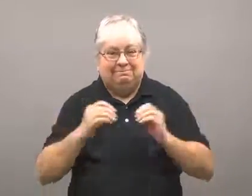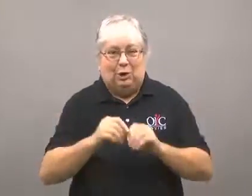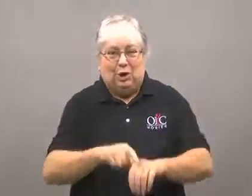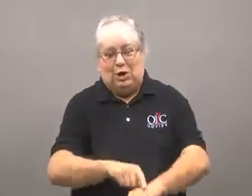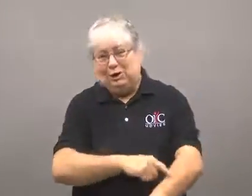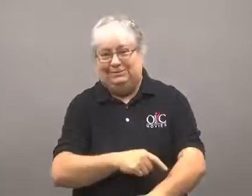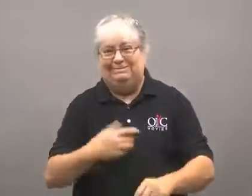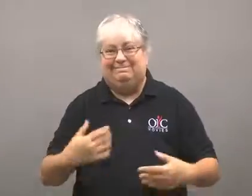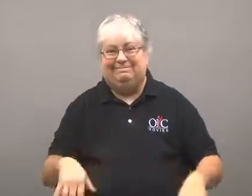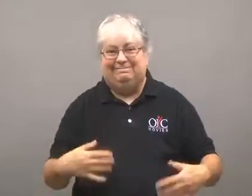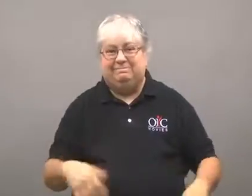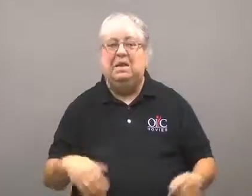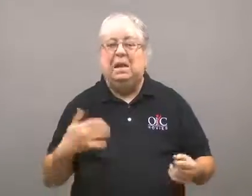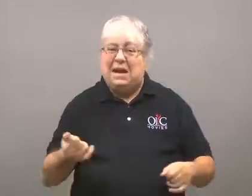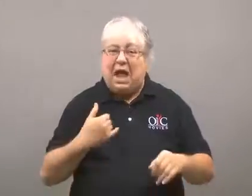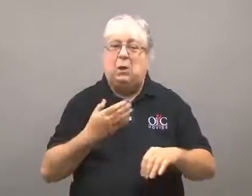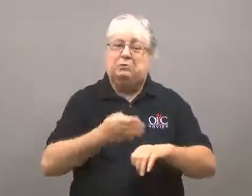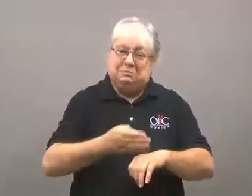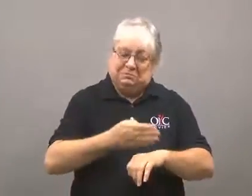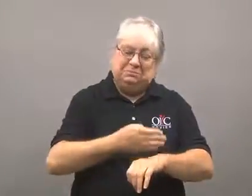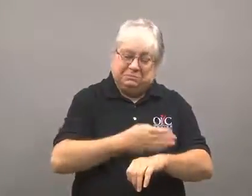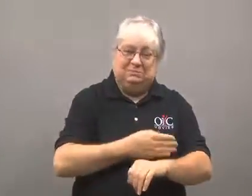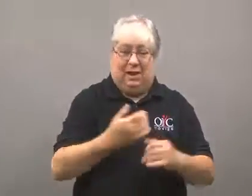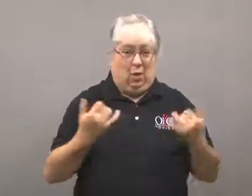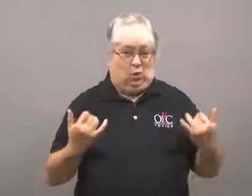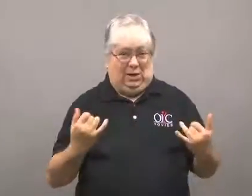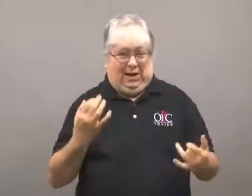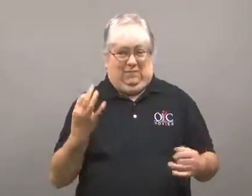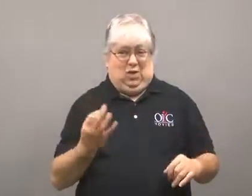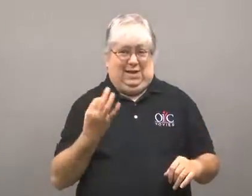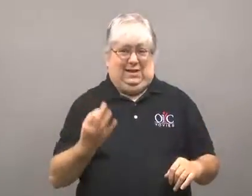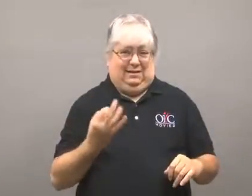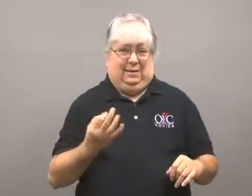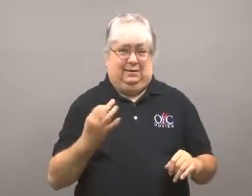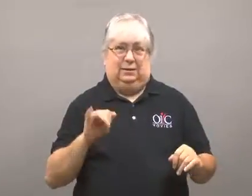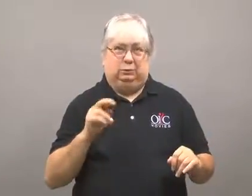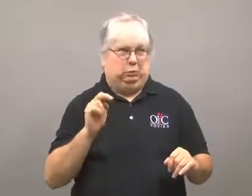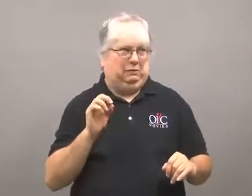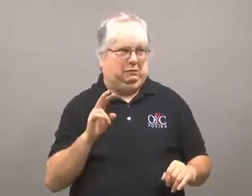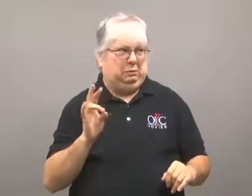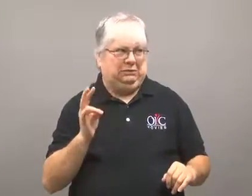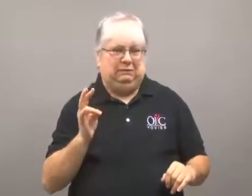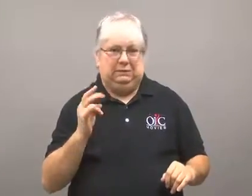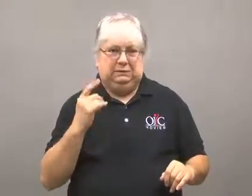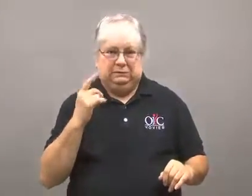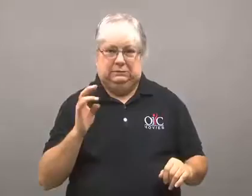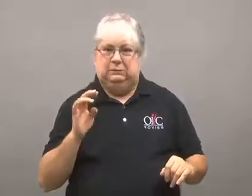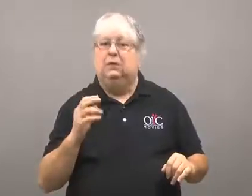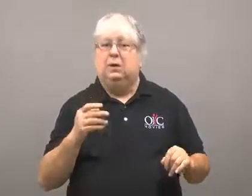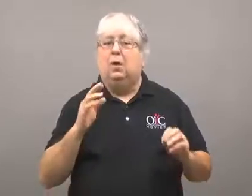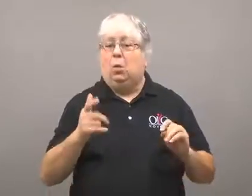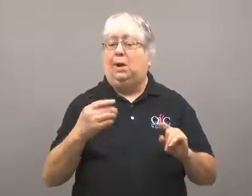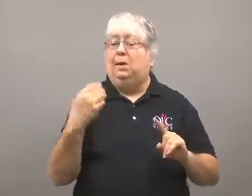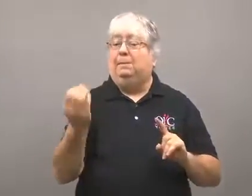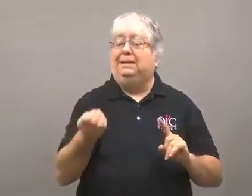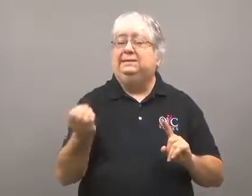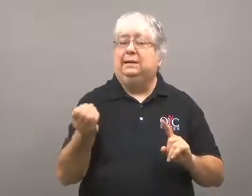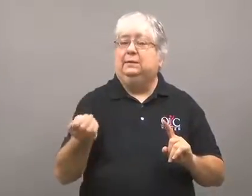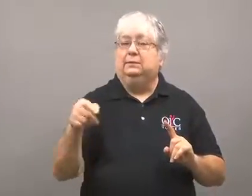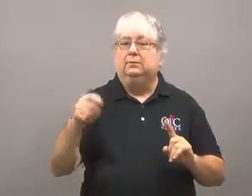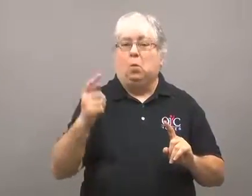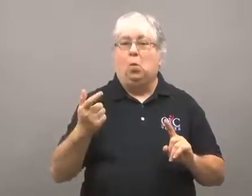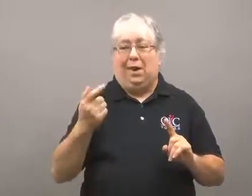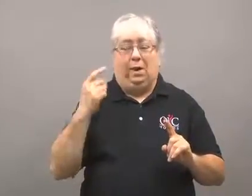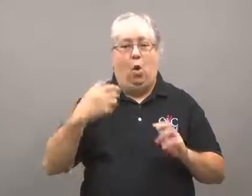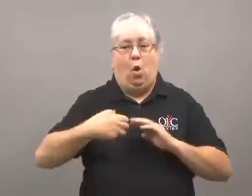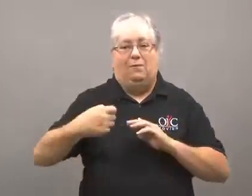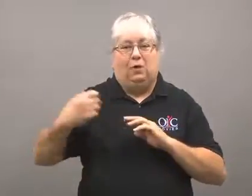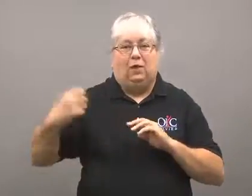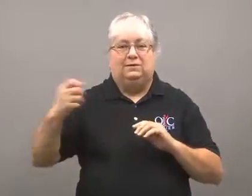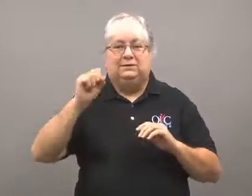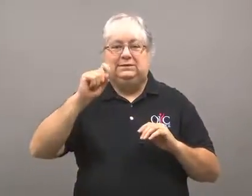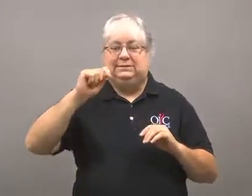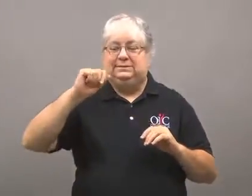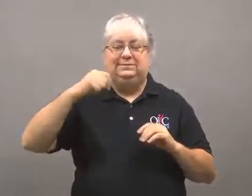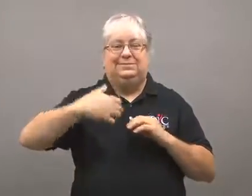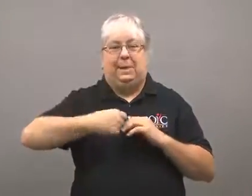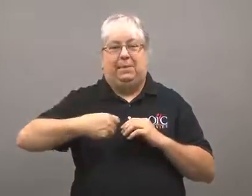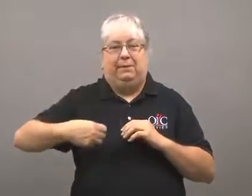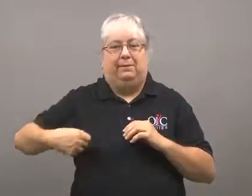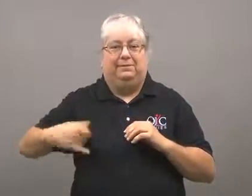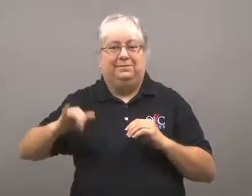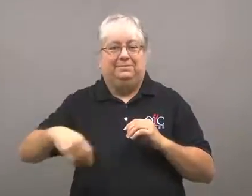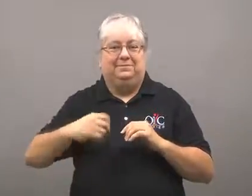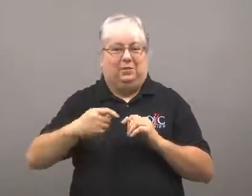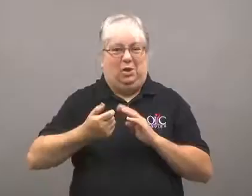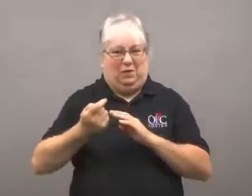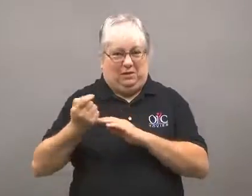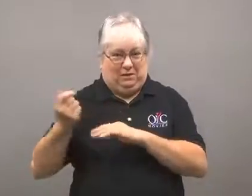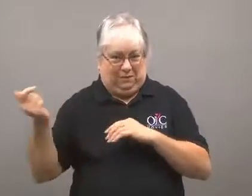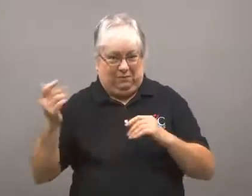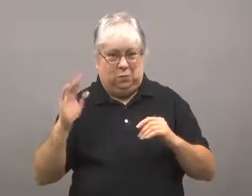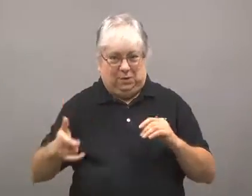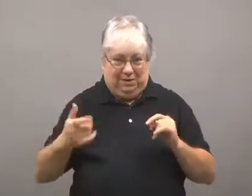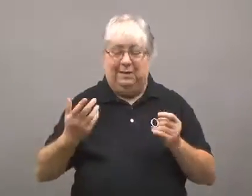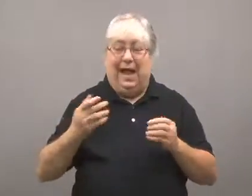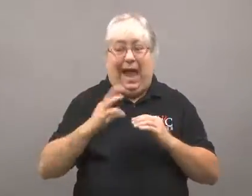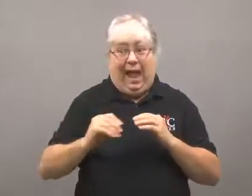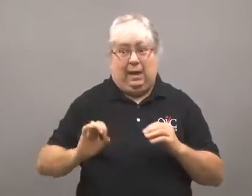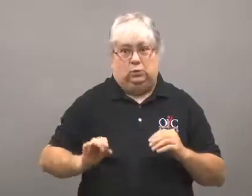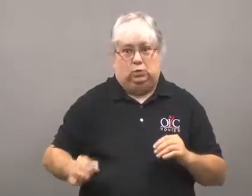It would entail a longer recovery time than I anticipated. I'm doing better. Today is Friday, November 7, I think...